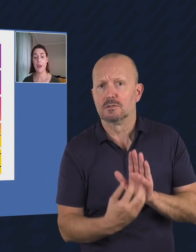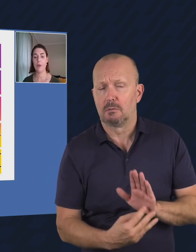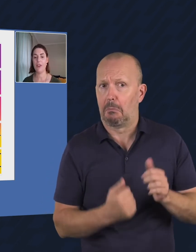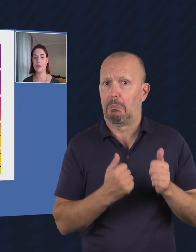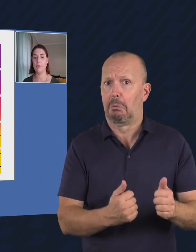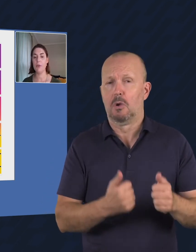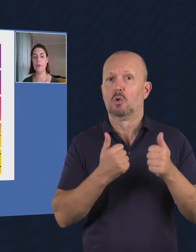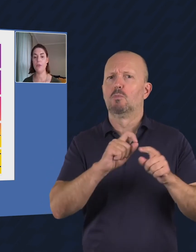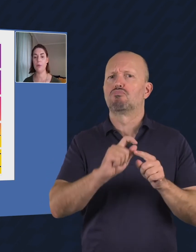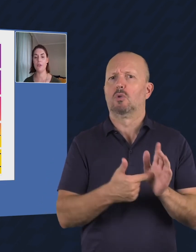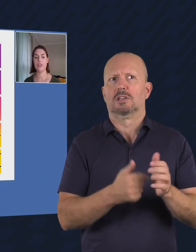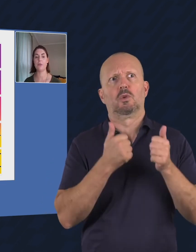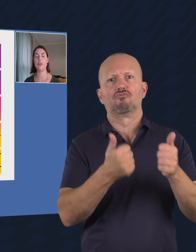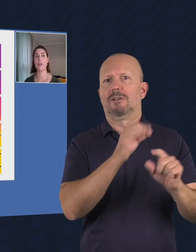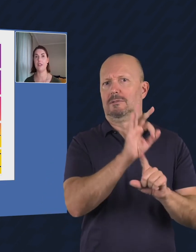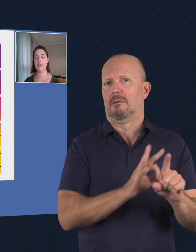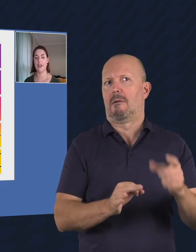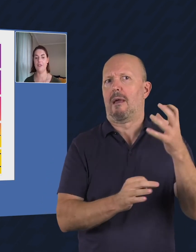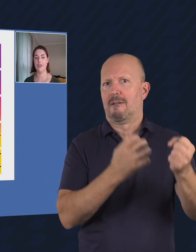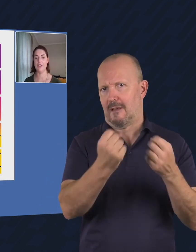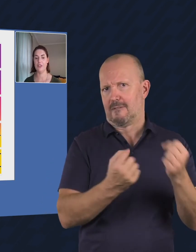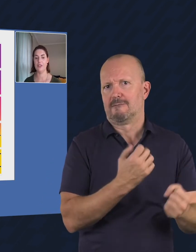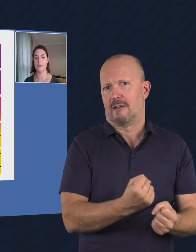And we found some beautiful projects with great design features.